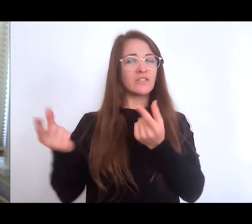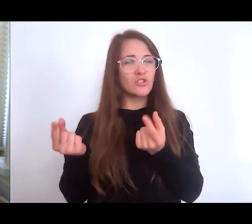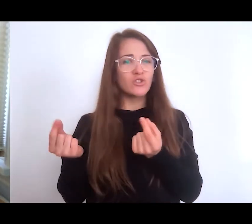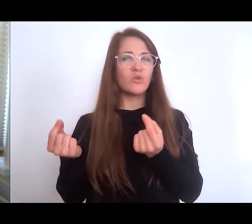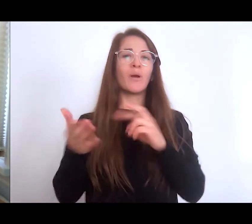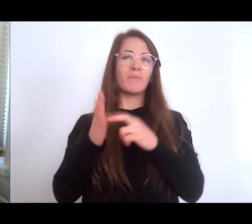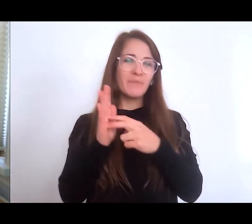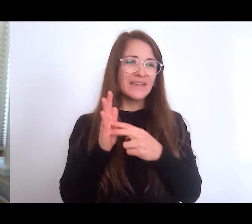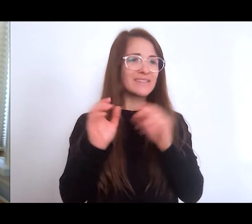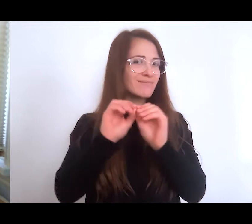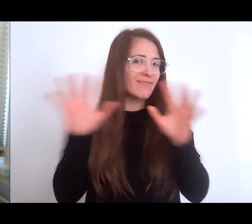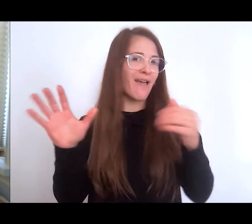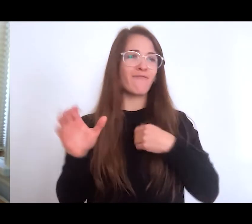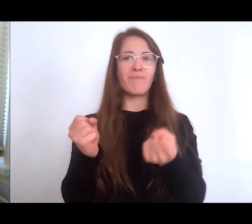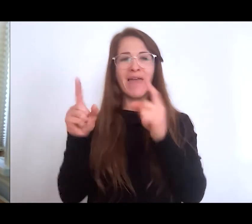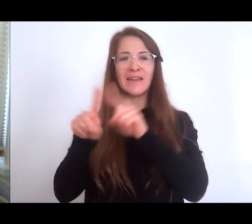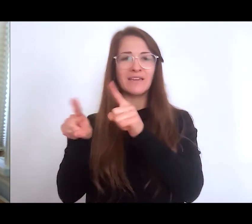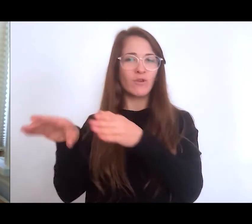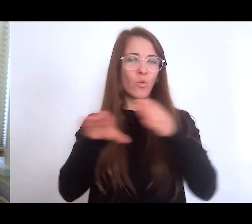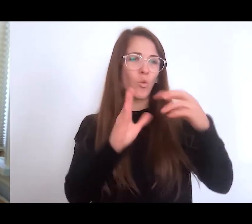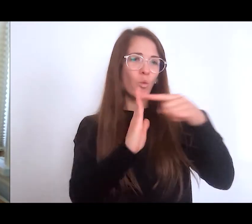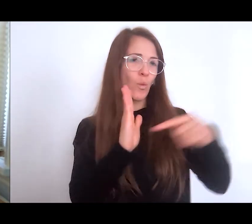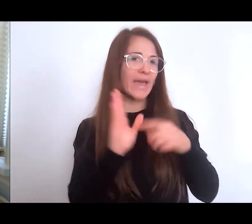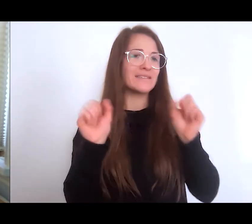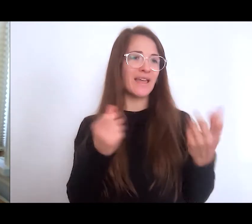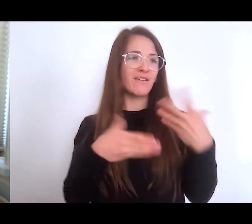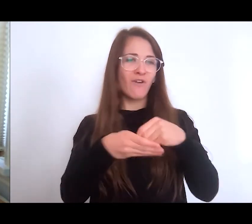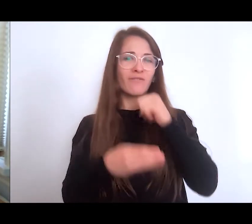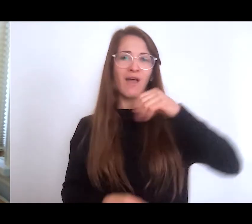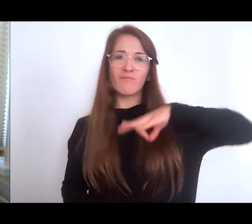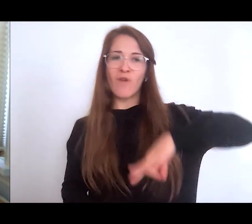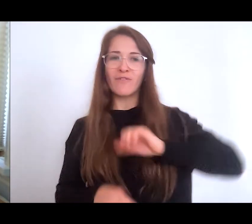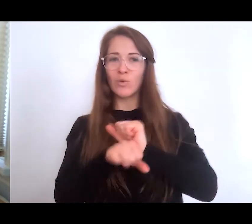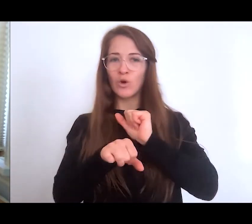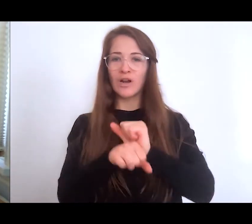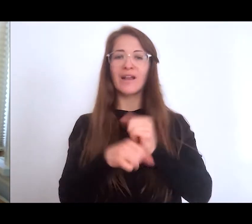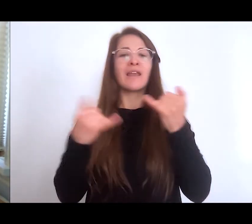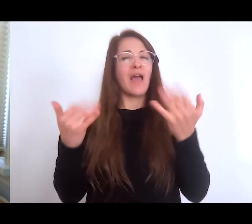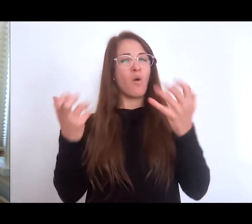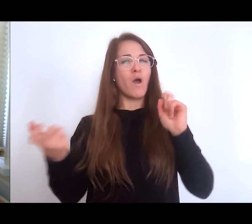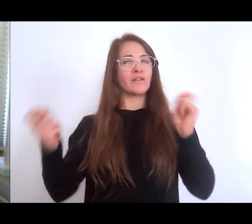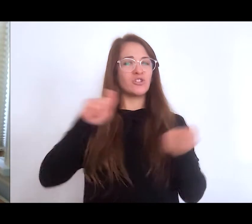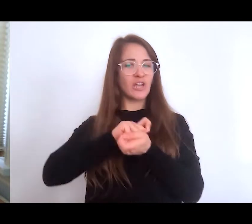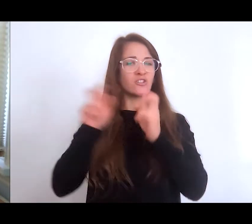WORK THAT THE PANELISTS ARE DOING HERE. WE WANT TO SWITCH GEARS AND